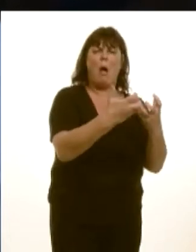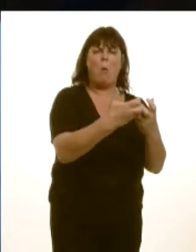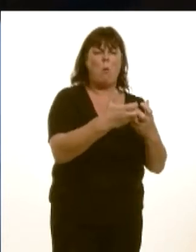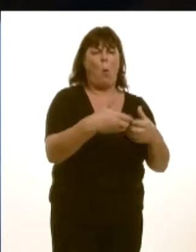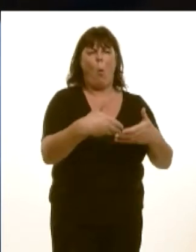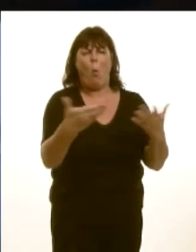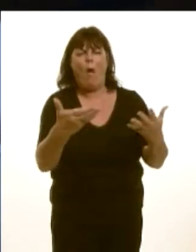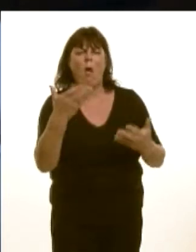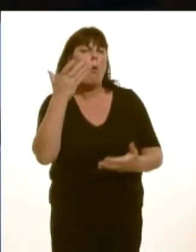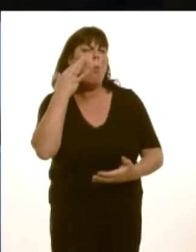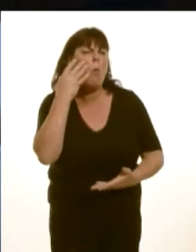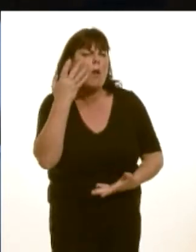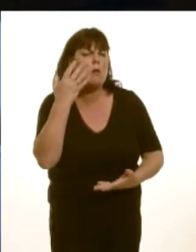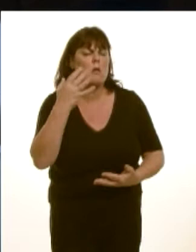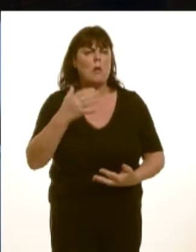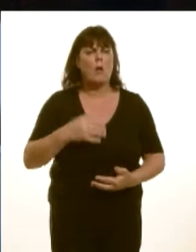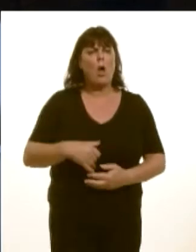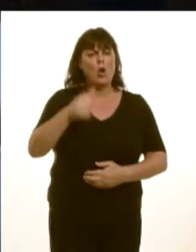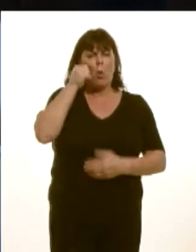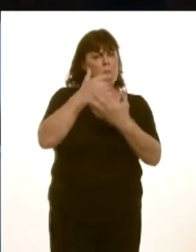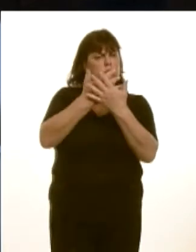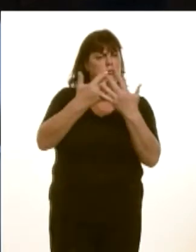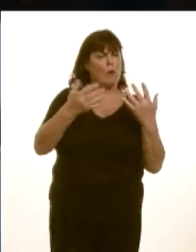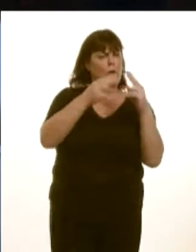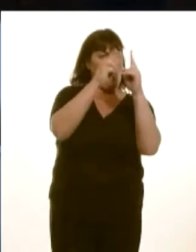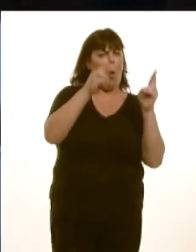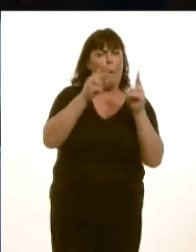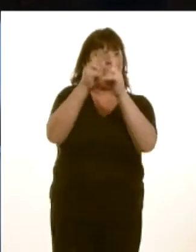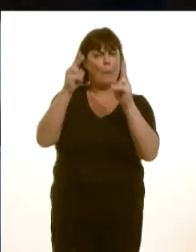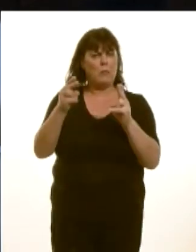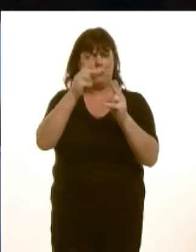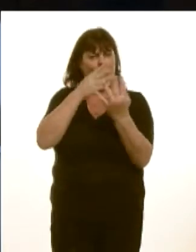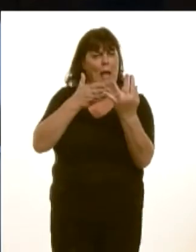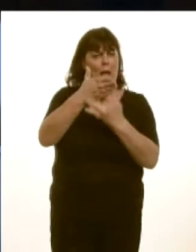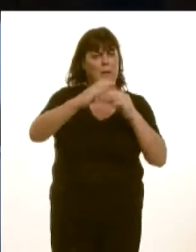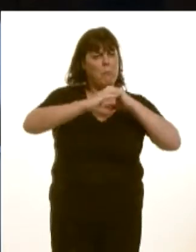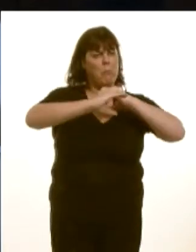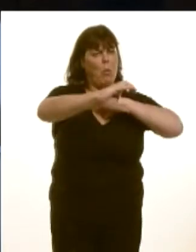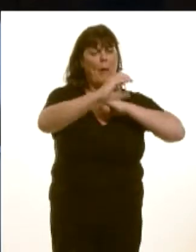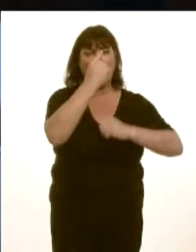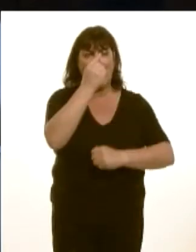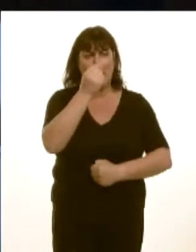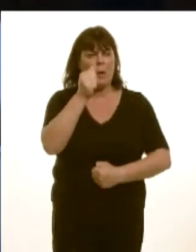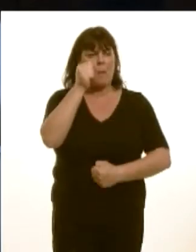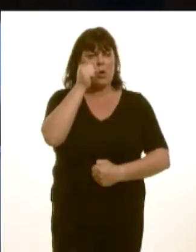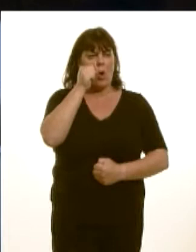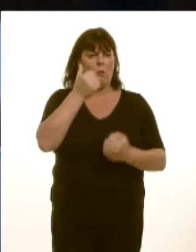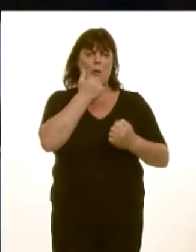Although more properties now access superfast broadband, take-up in Wales, percentage wise, is lower than it is in England.